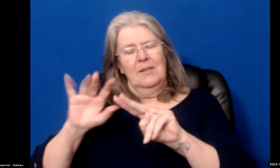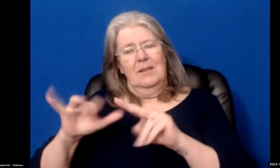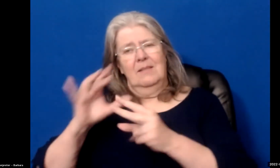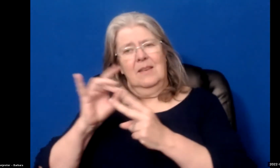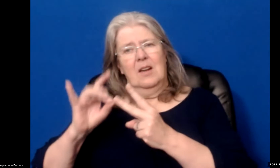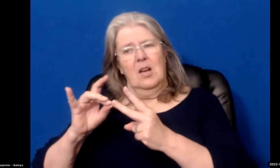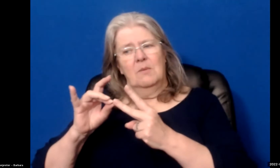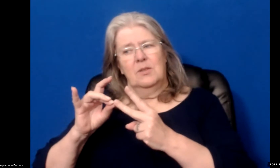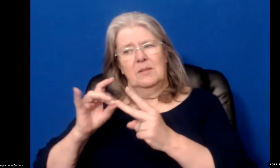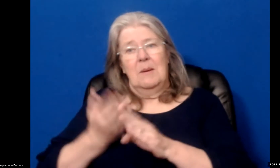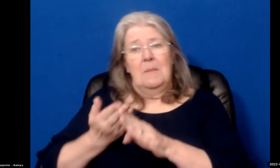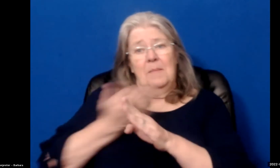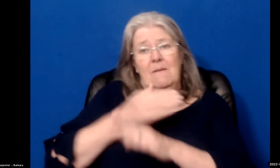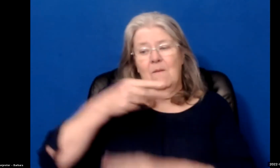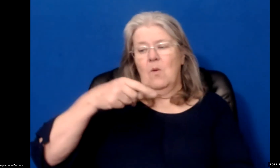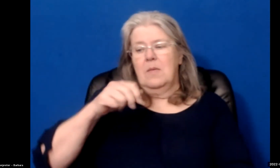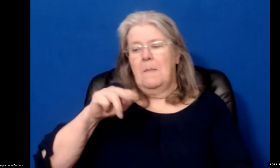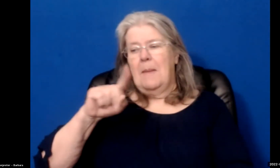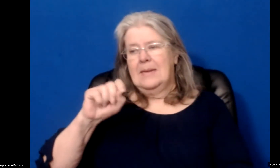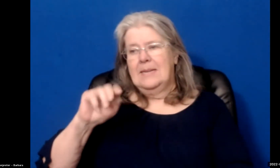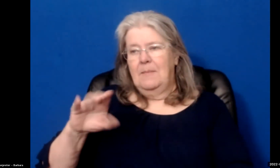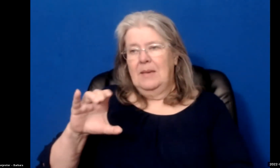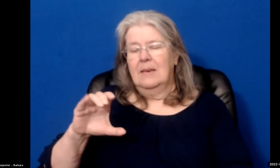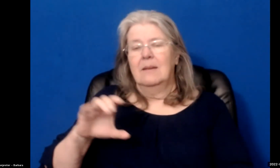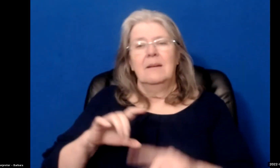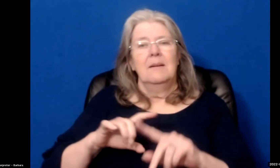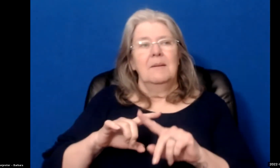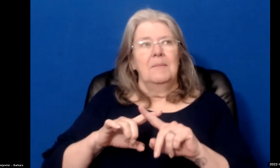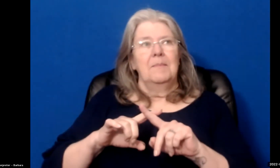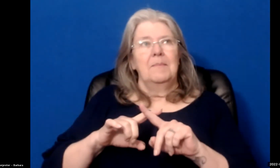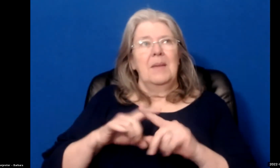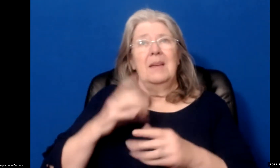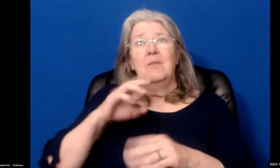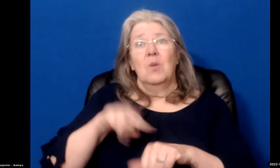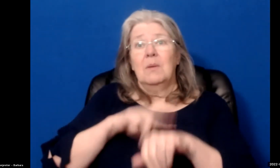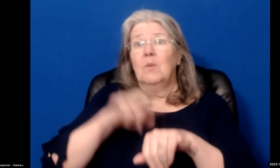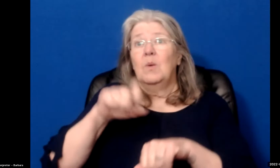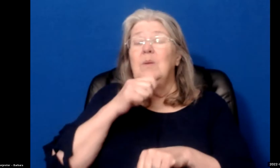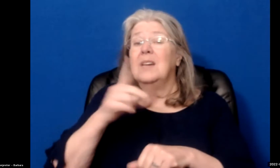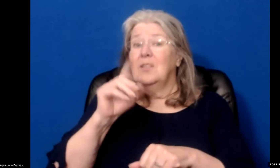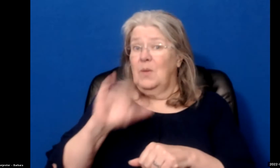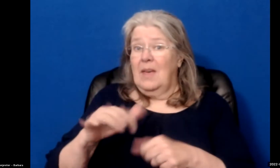have done it full time. But after seeing him home for a year, we felt like he just needed to be out of the